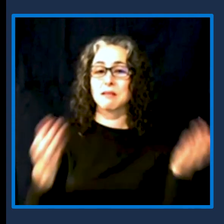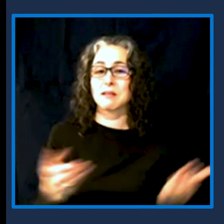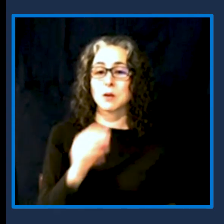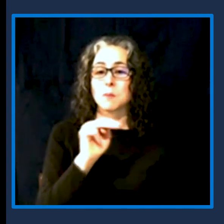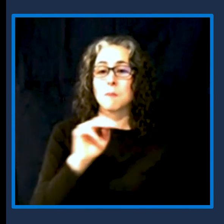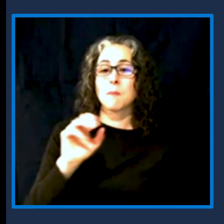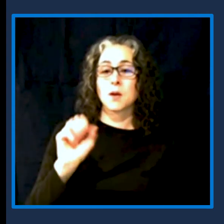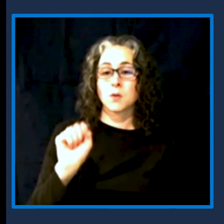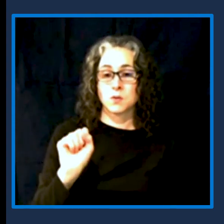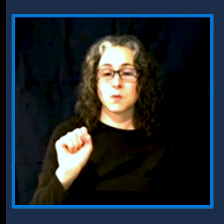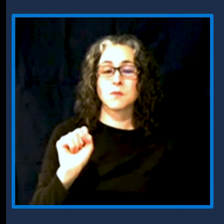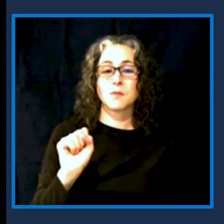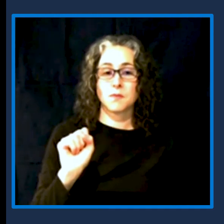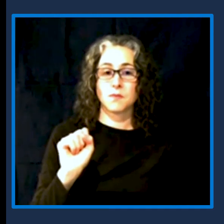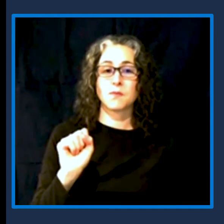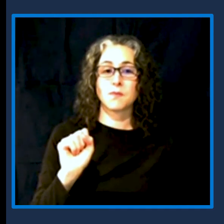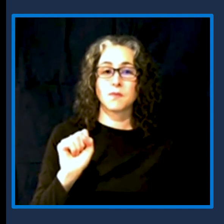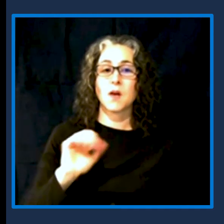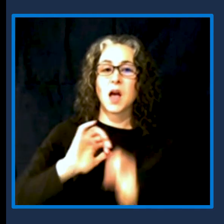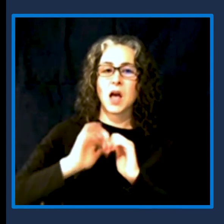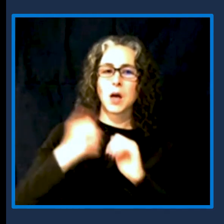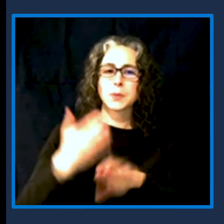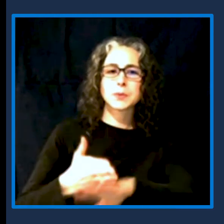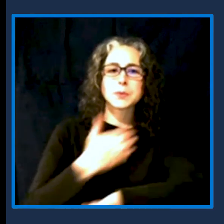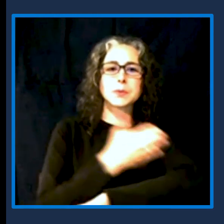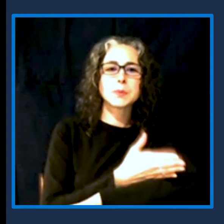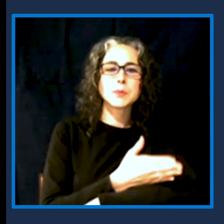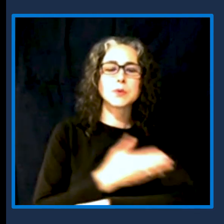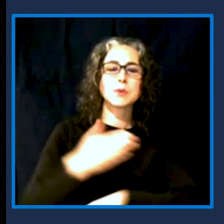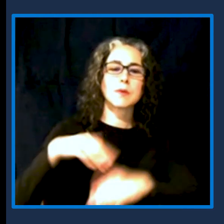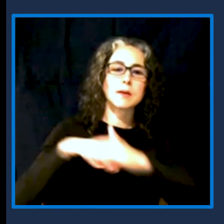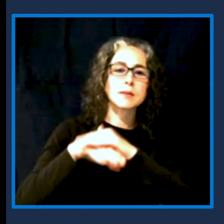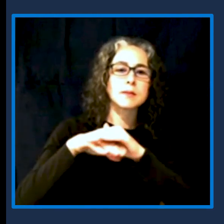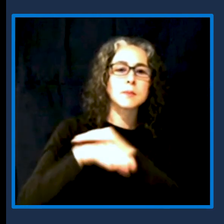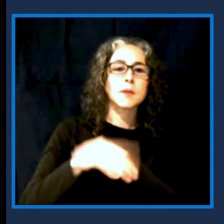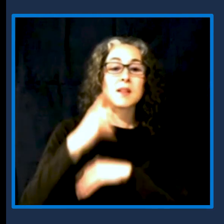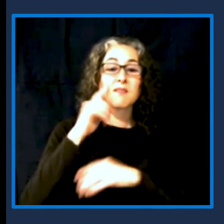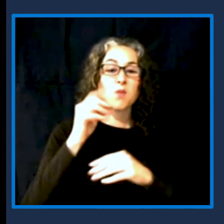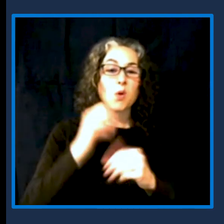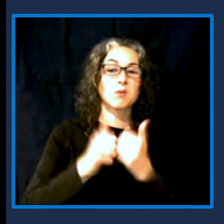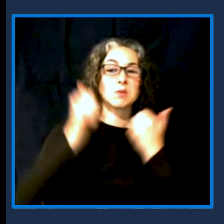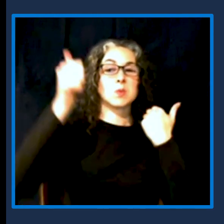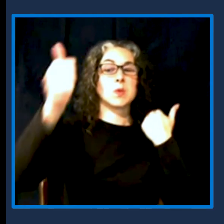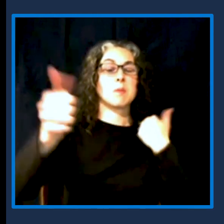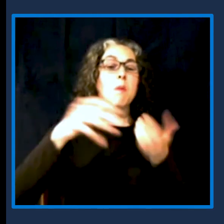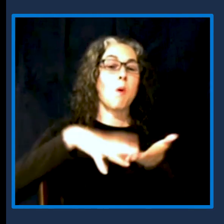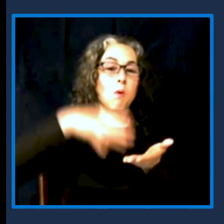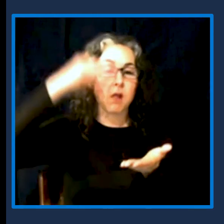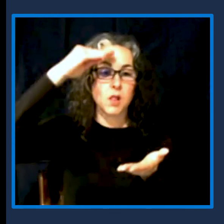and how to improve accessibility during remote learning and so these are some great